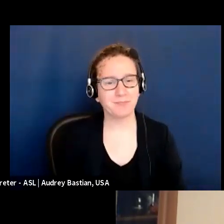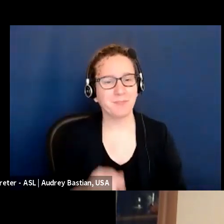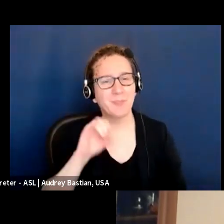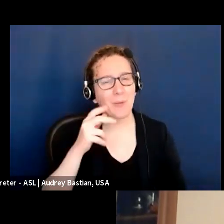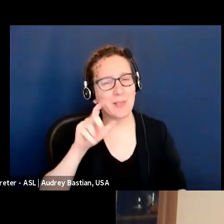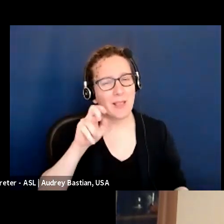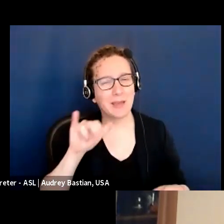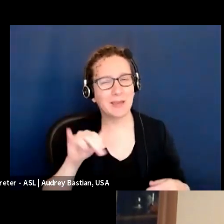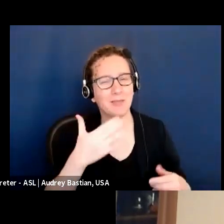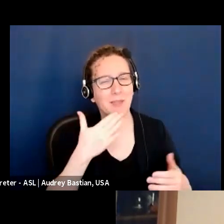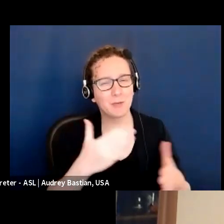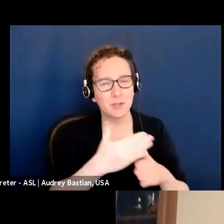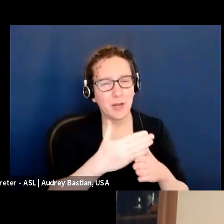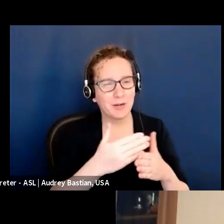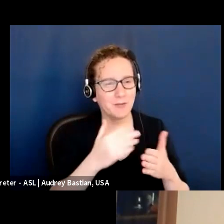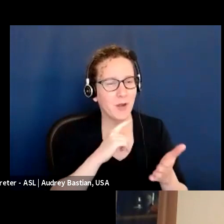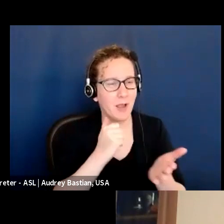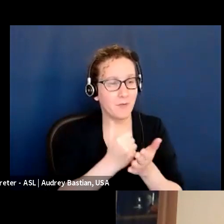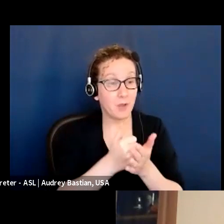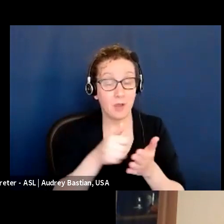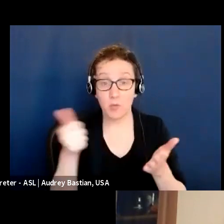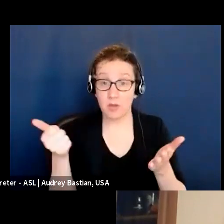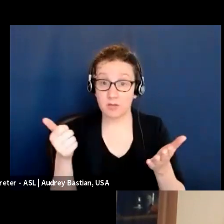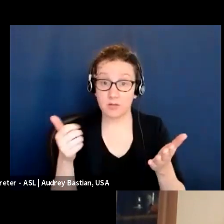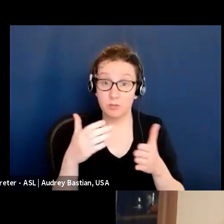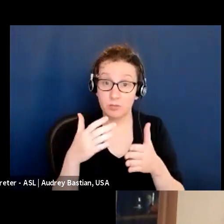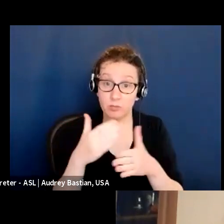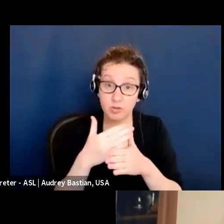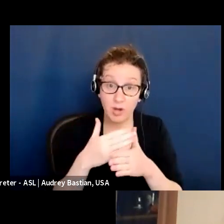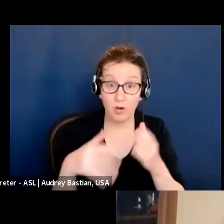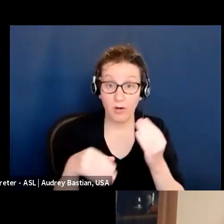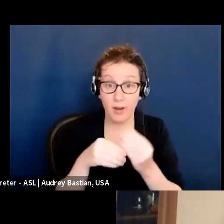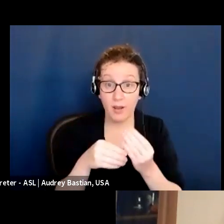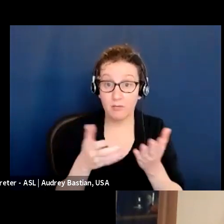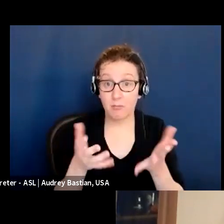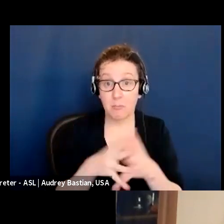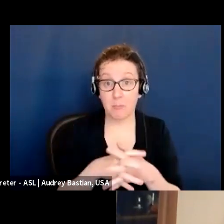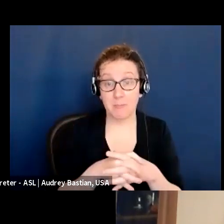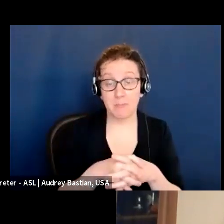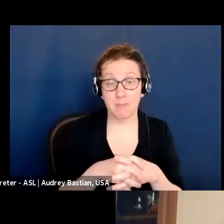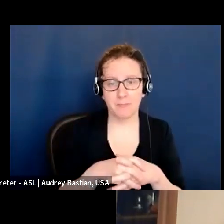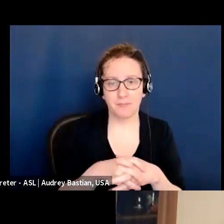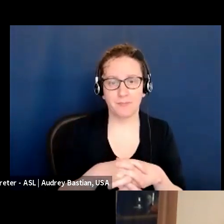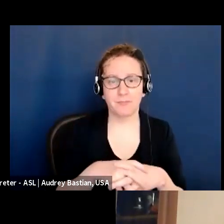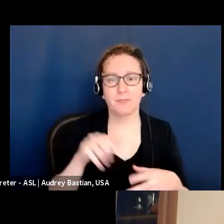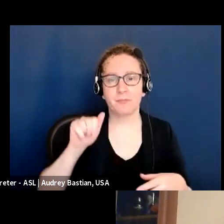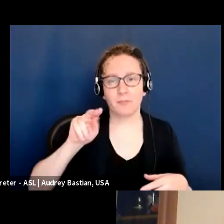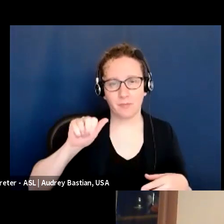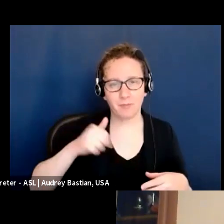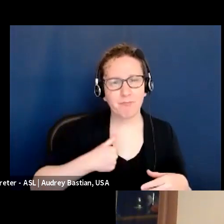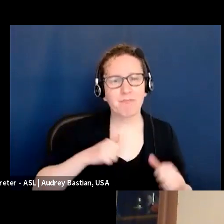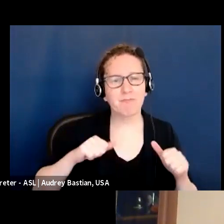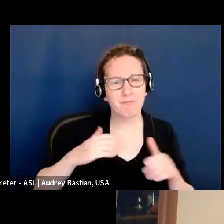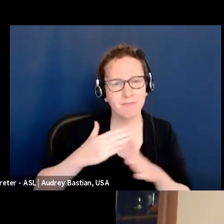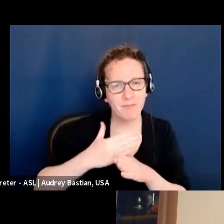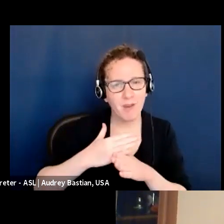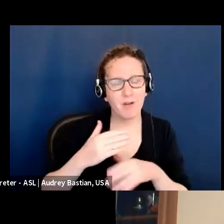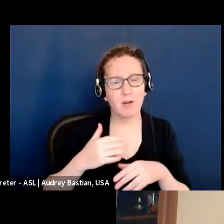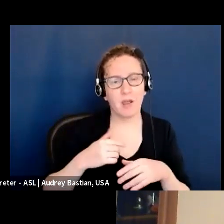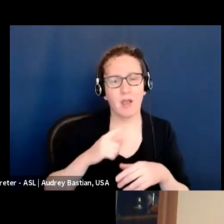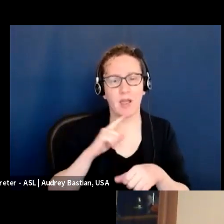helpful. Anybody else would like to share or add? >> ANA SIKHASHVILI: Well, I can share. I actually